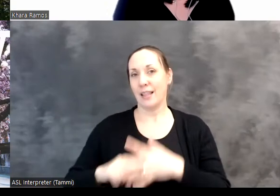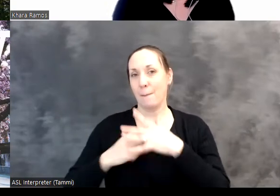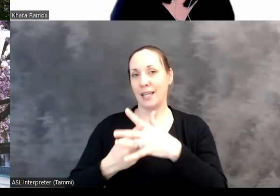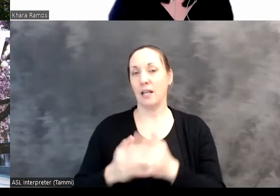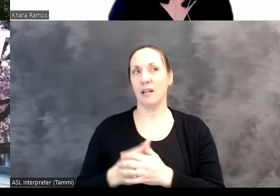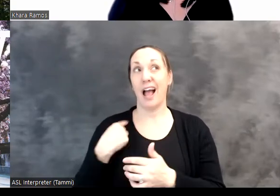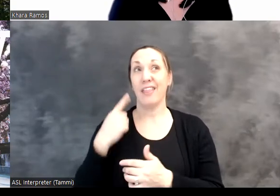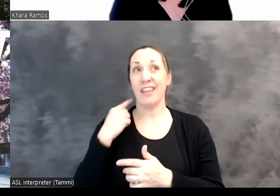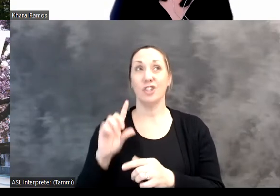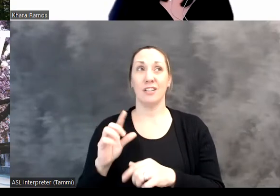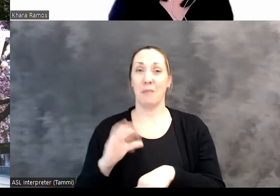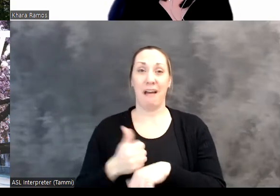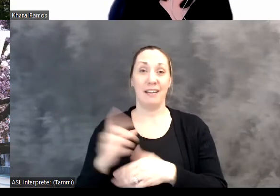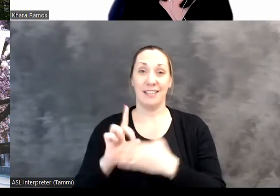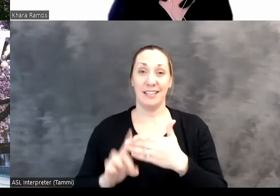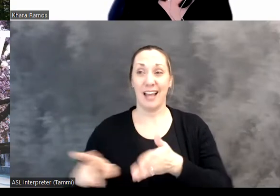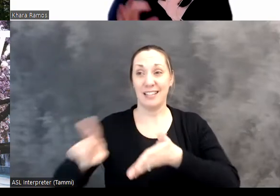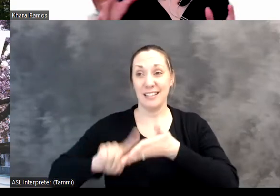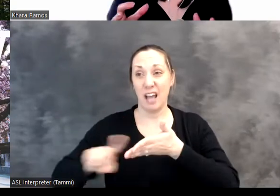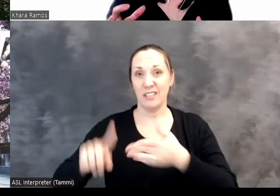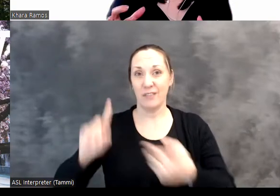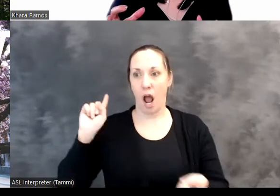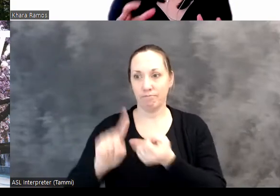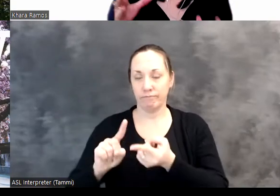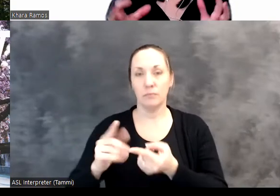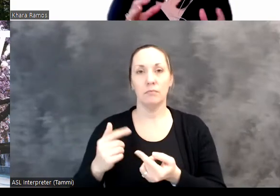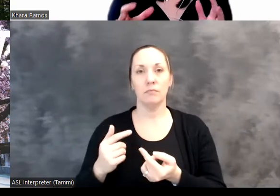. As Roger was saying at the